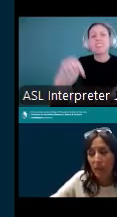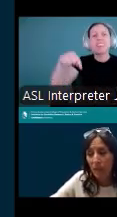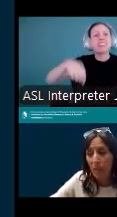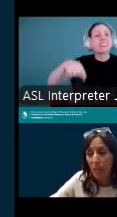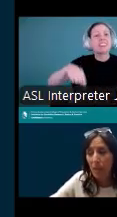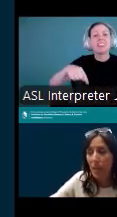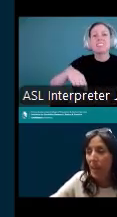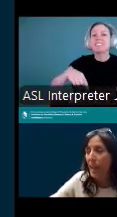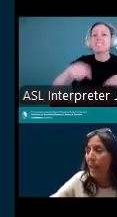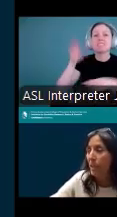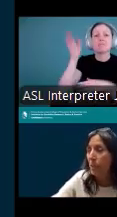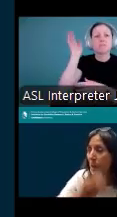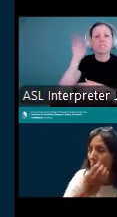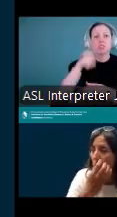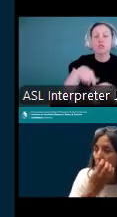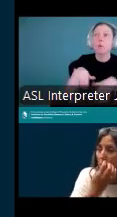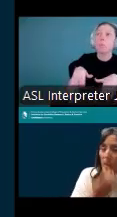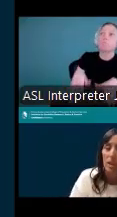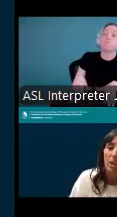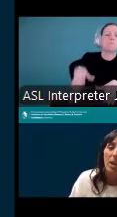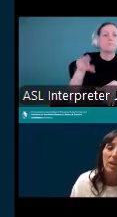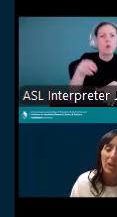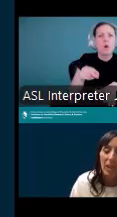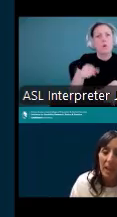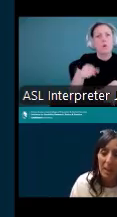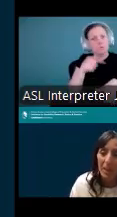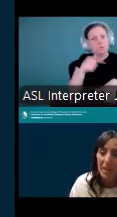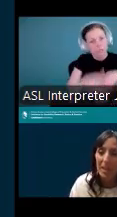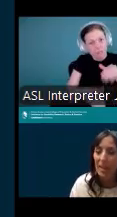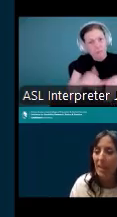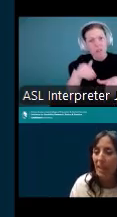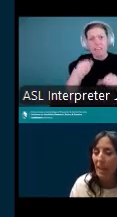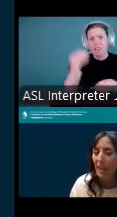comfortable and are willing to turn on your cameras, it again